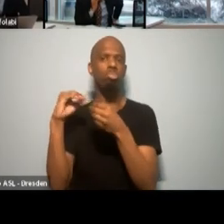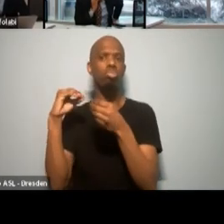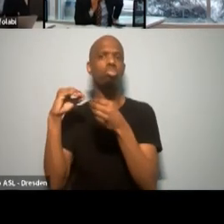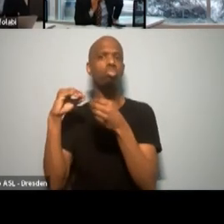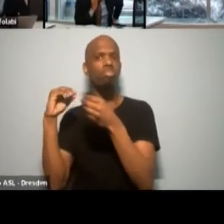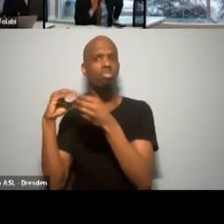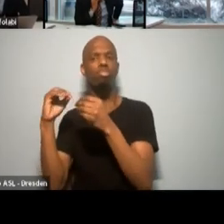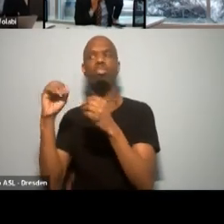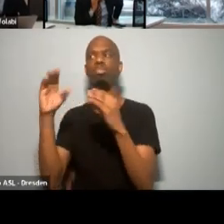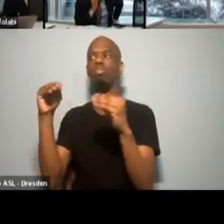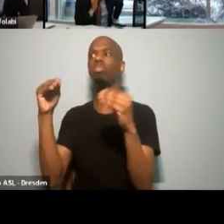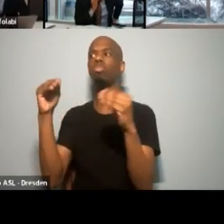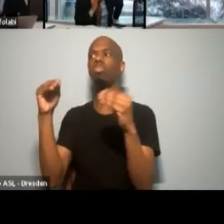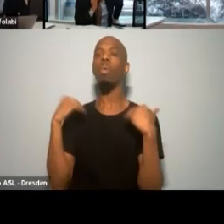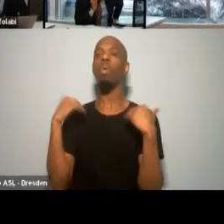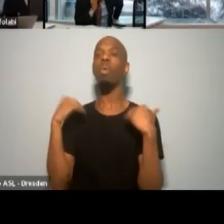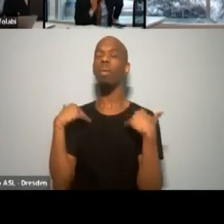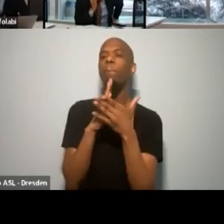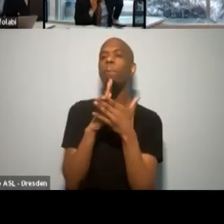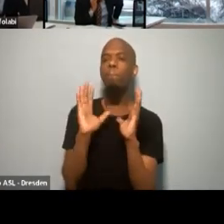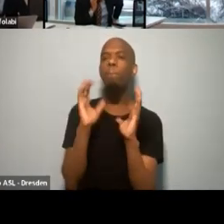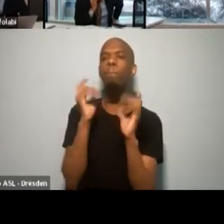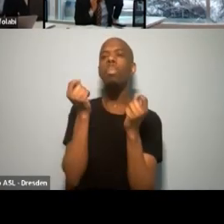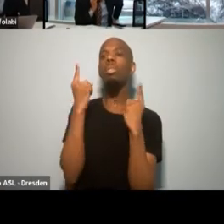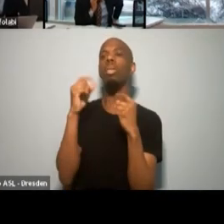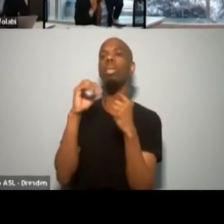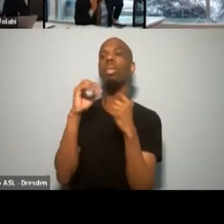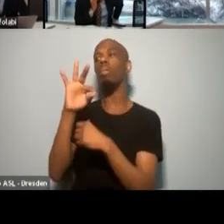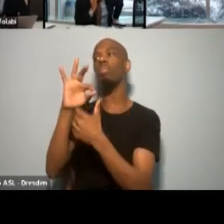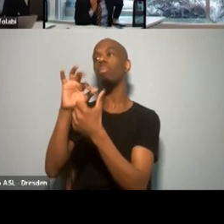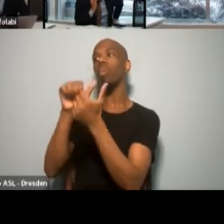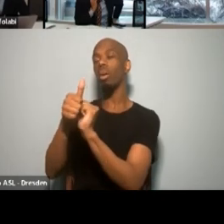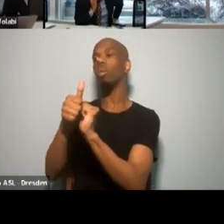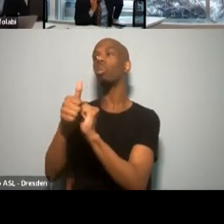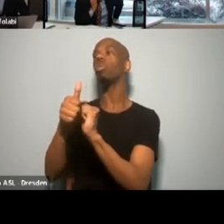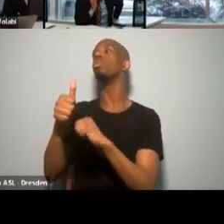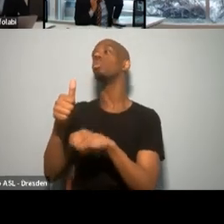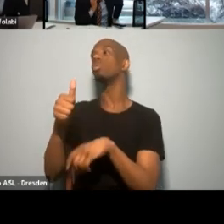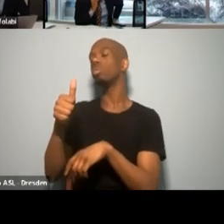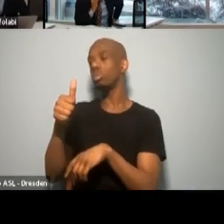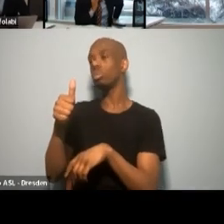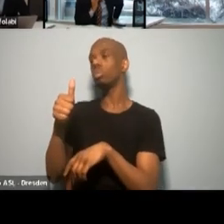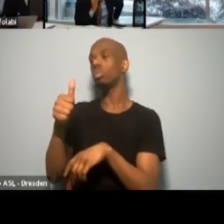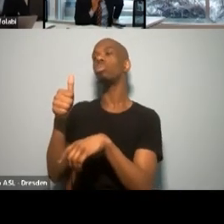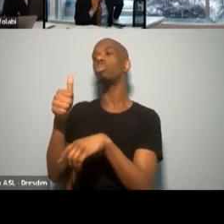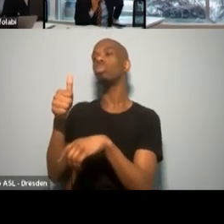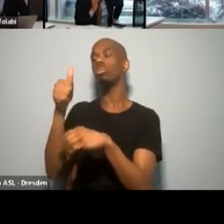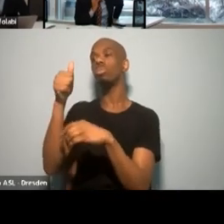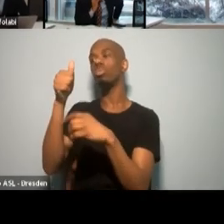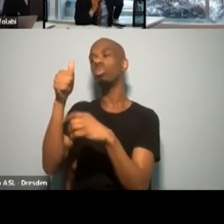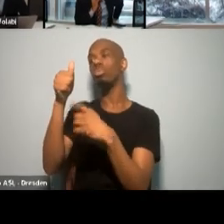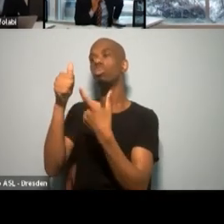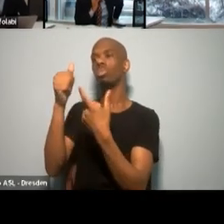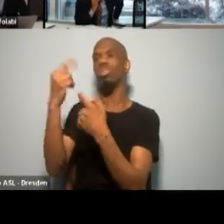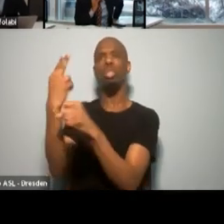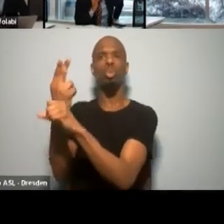and the influence of soft power, both from an institutional level in terms of, you know,